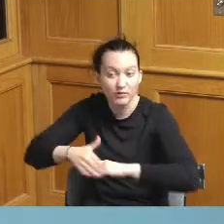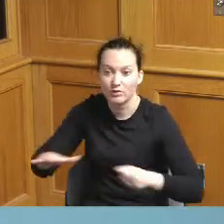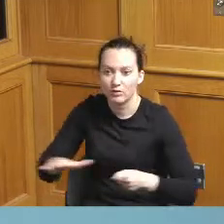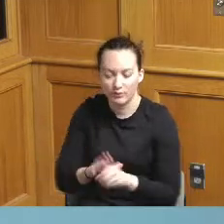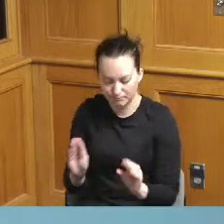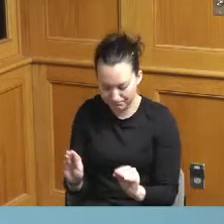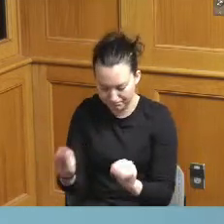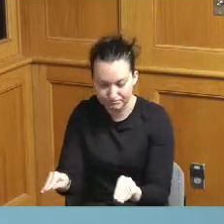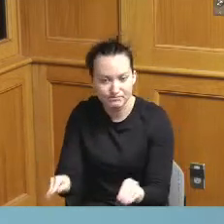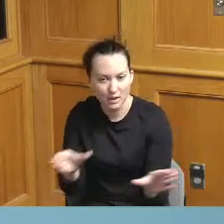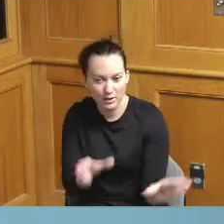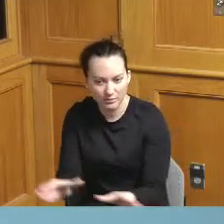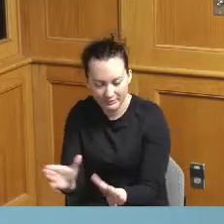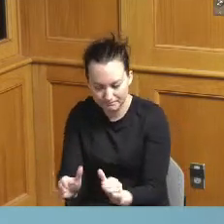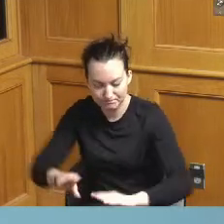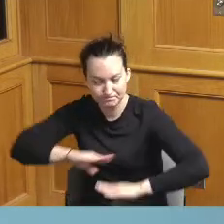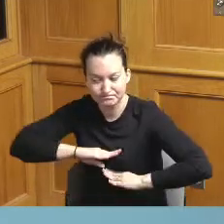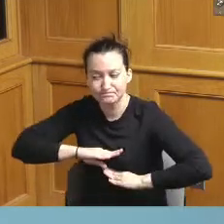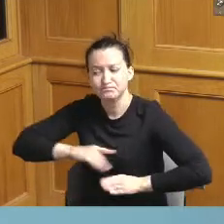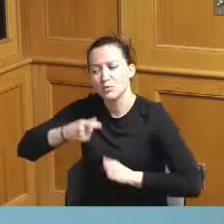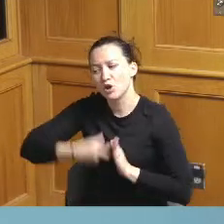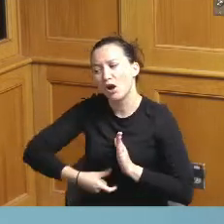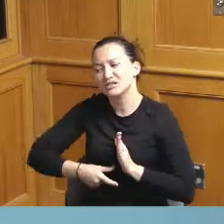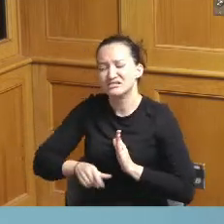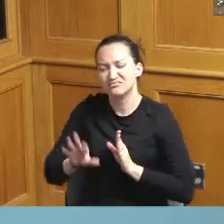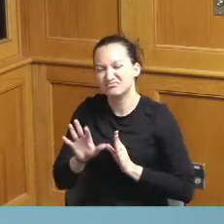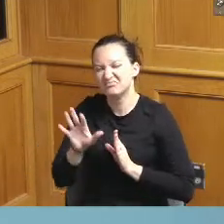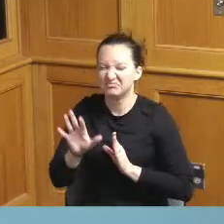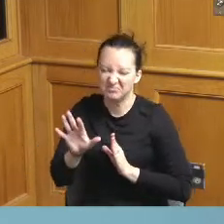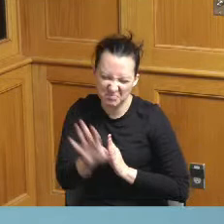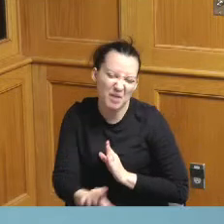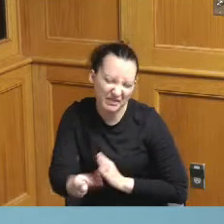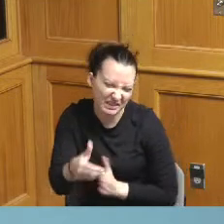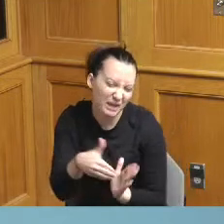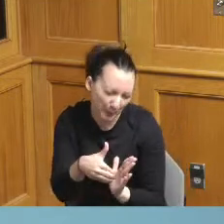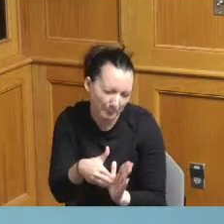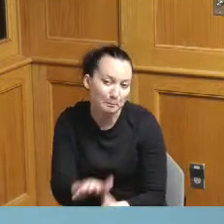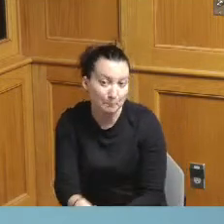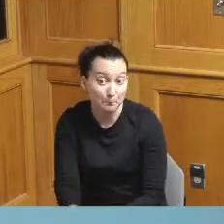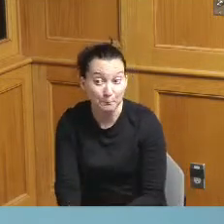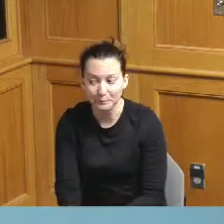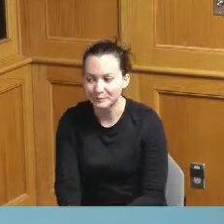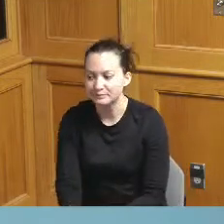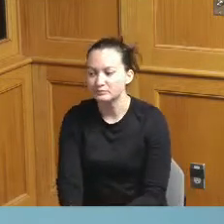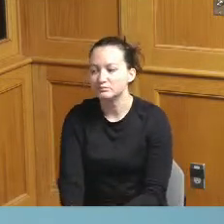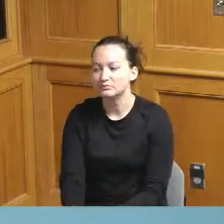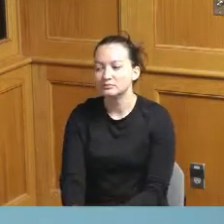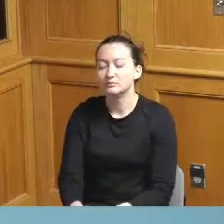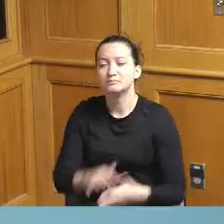Implement that plan and so that cost is abruptly about ten thousand dollars so those are some of